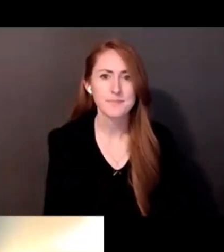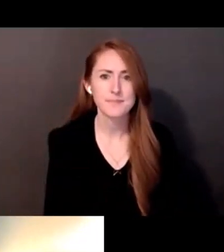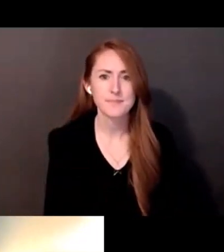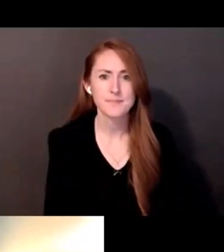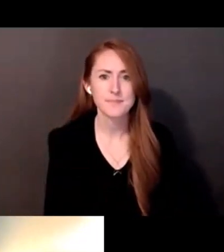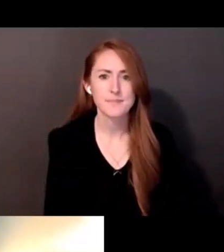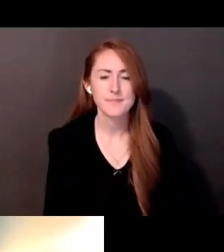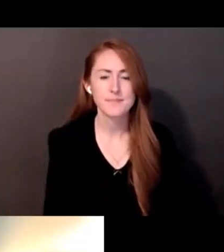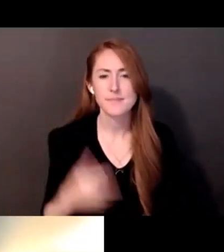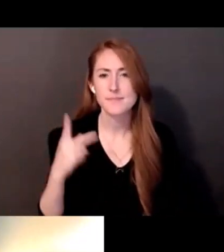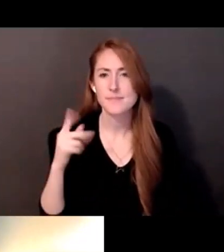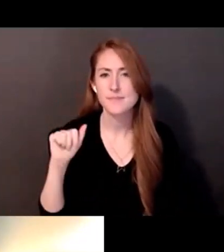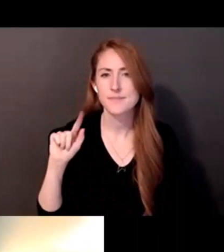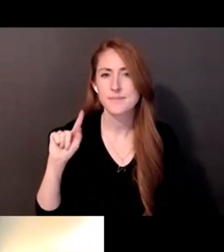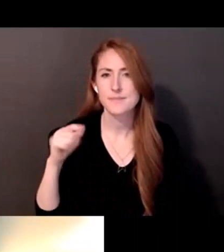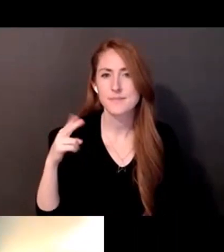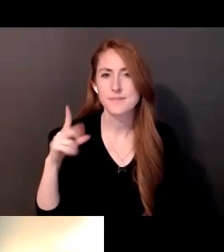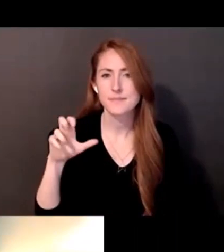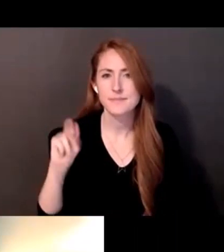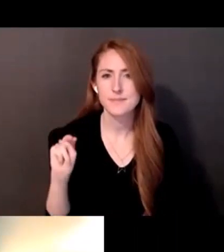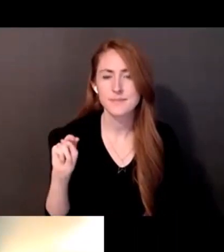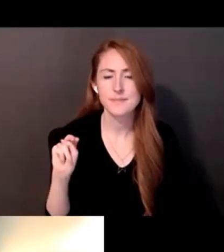And did any of your projects